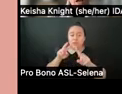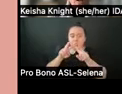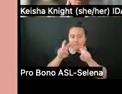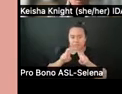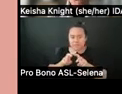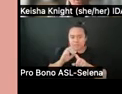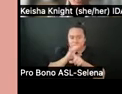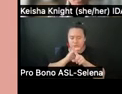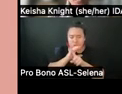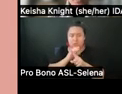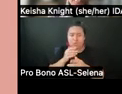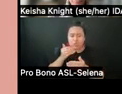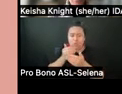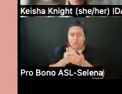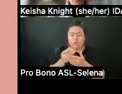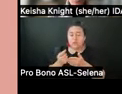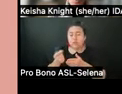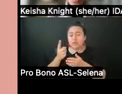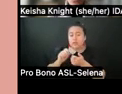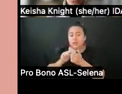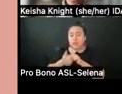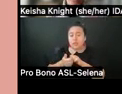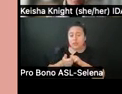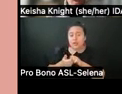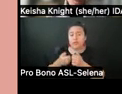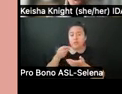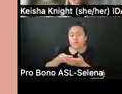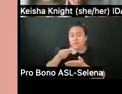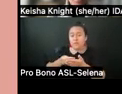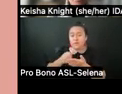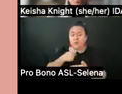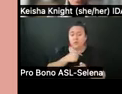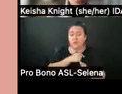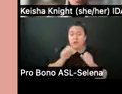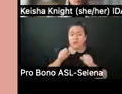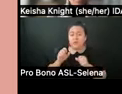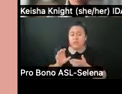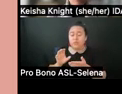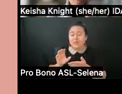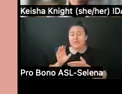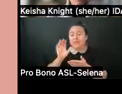Kind of understanding how the funding that we will be able to give you will make an impact to your